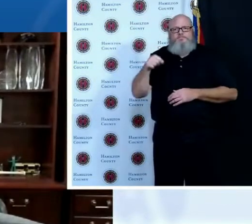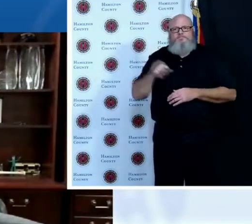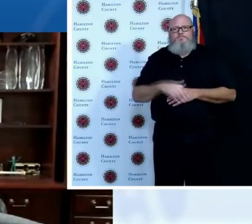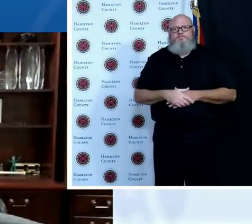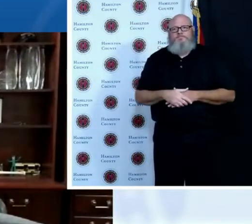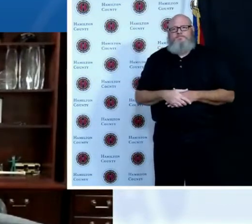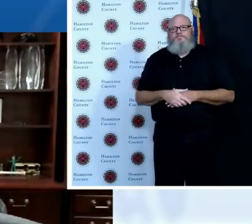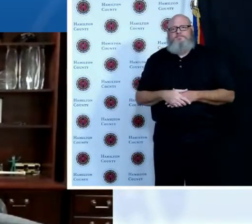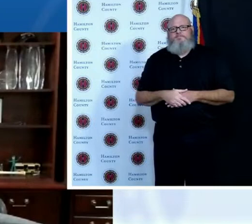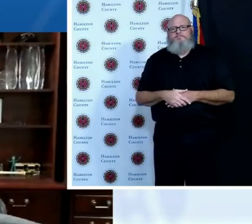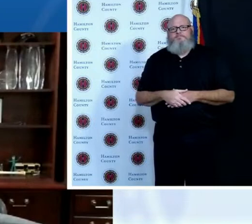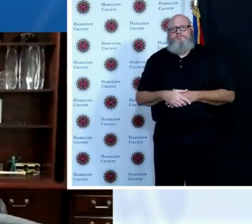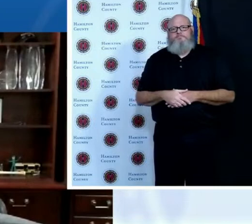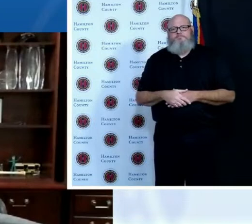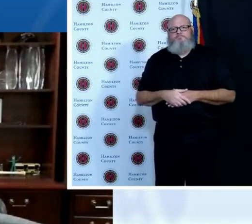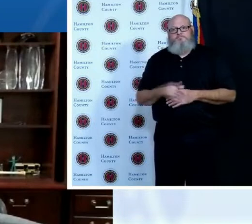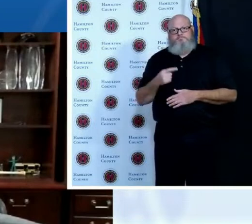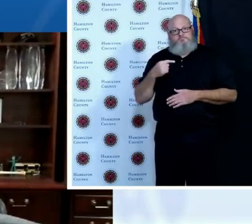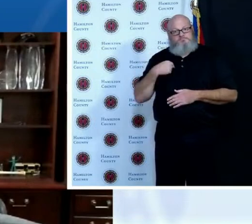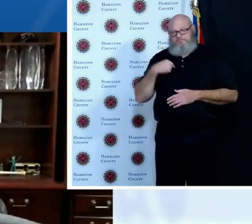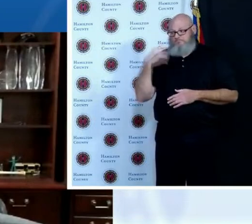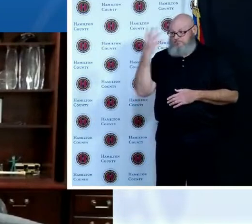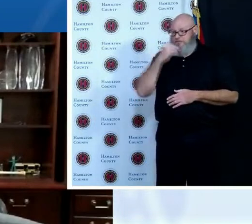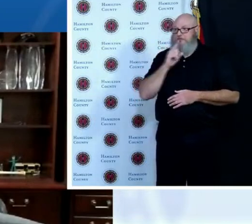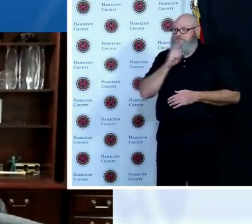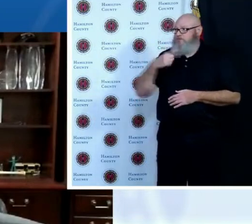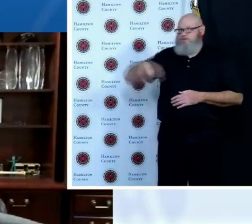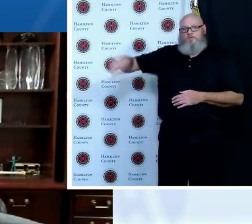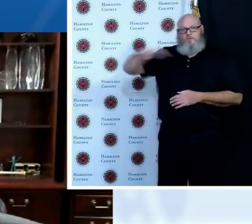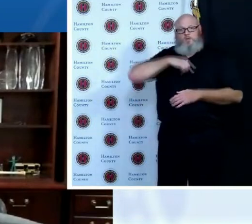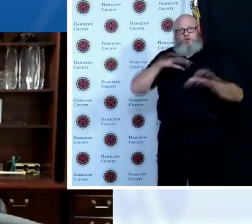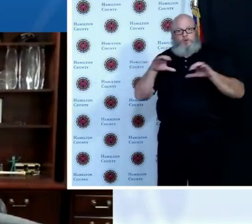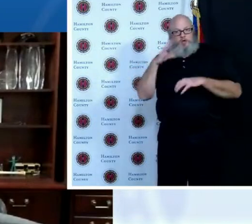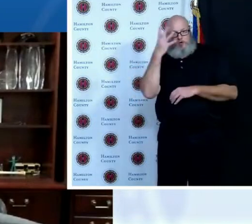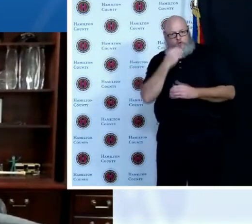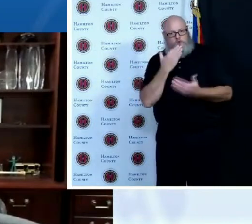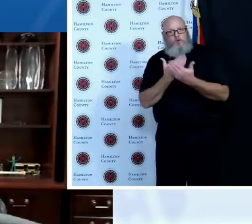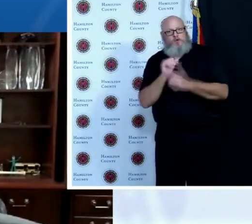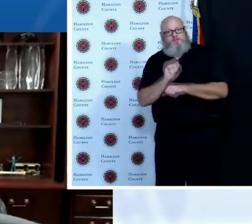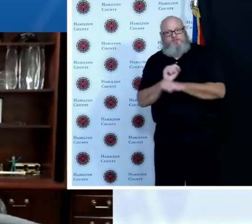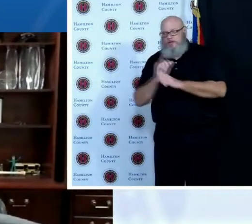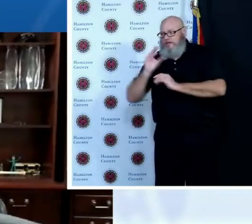workers again the report throughout throughout the region is that really what's the limiter